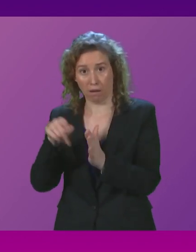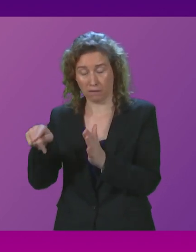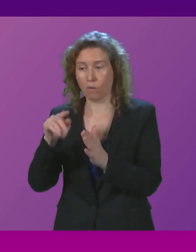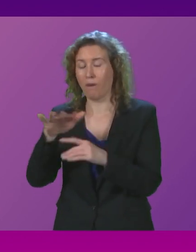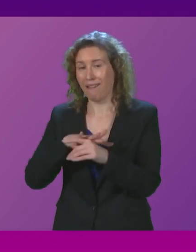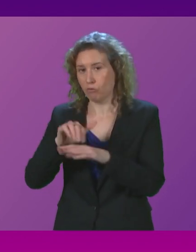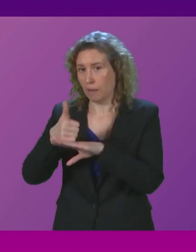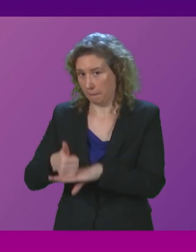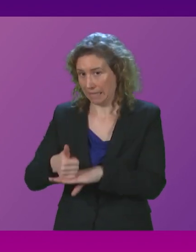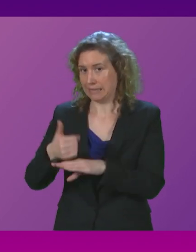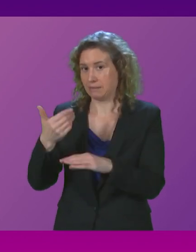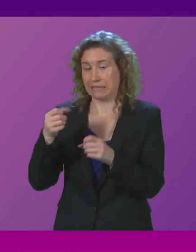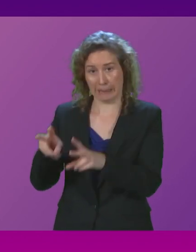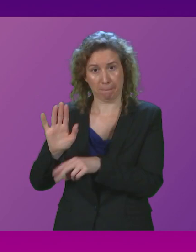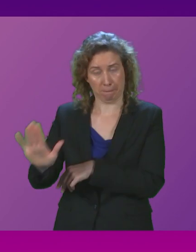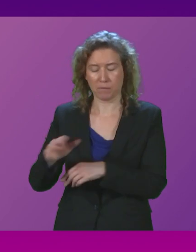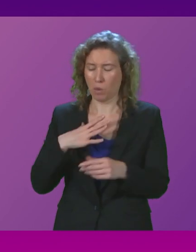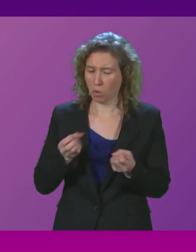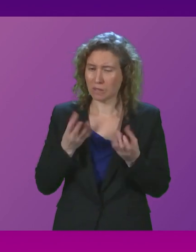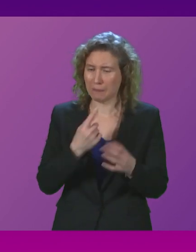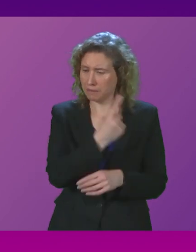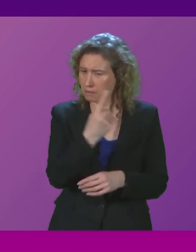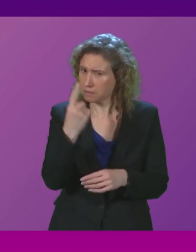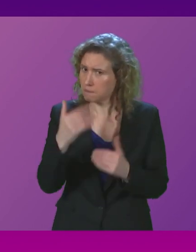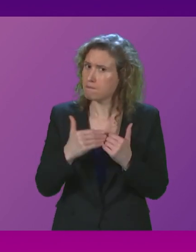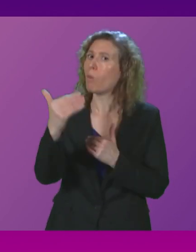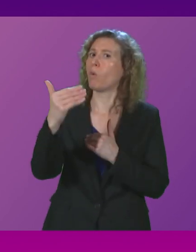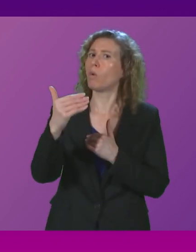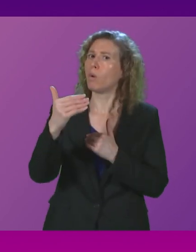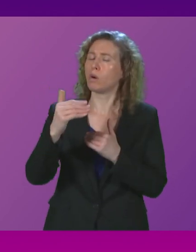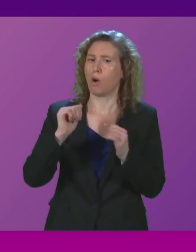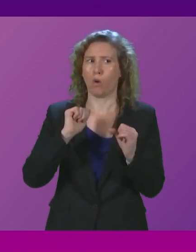We are committed to spending more per head on energy efficiency in remote rural areas,